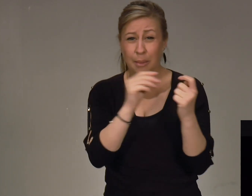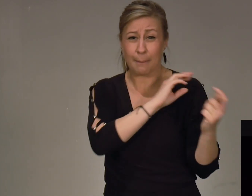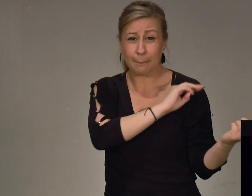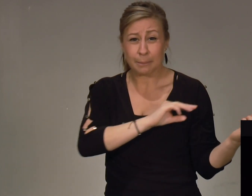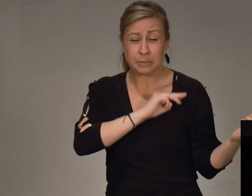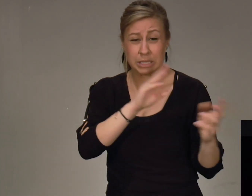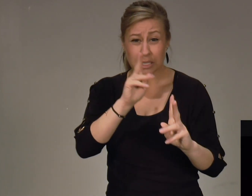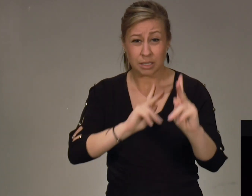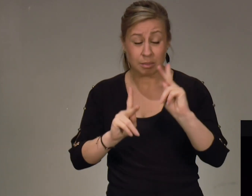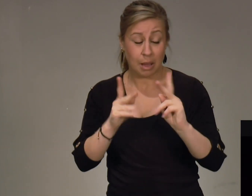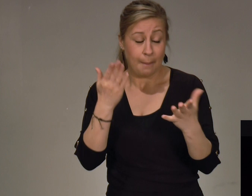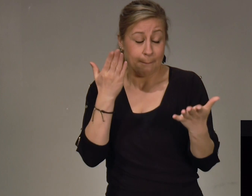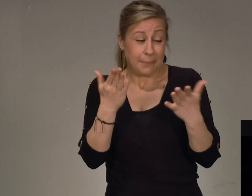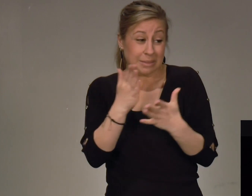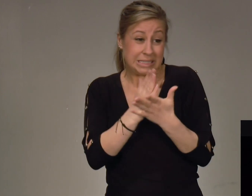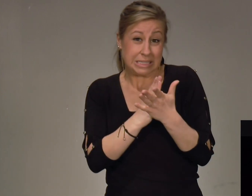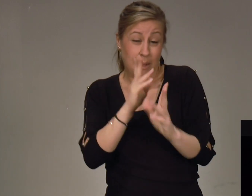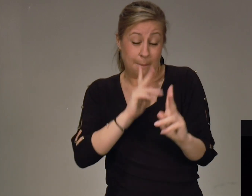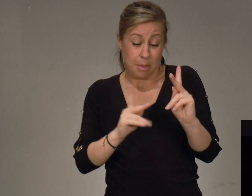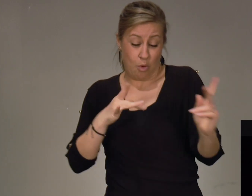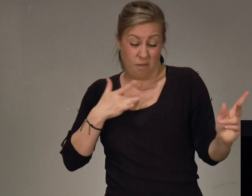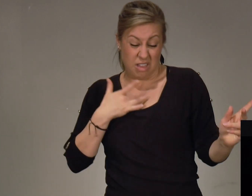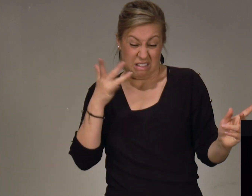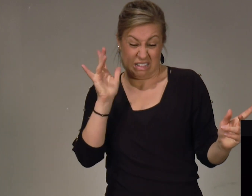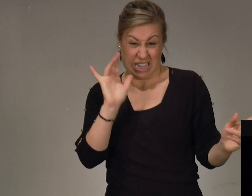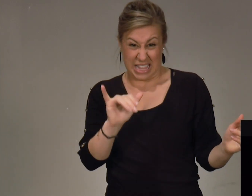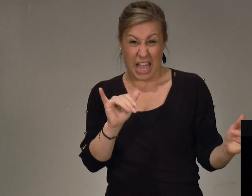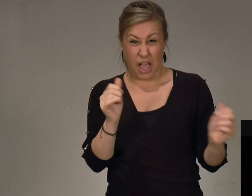us are feeling like that with this shelter-in-place order.